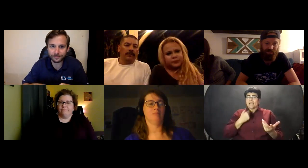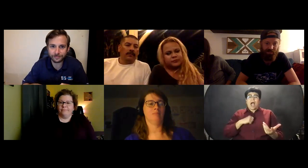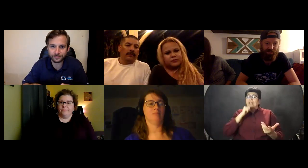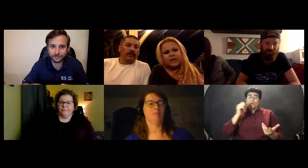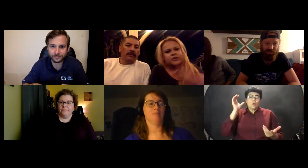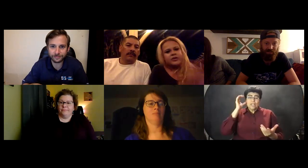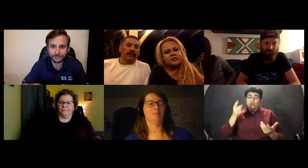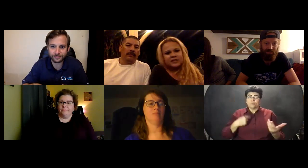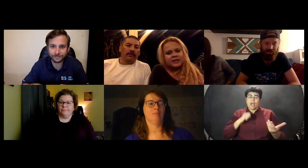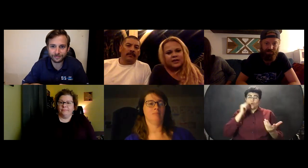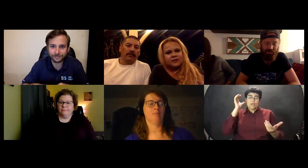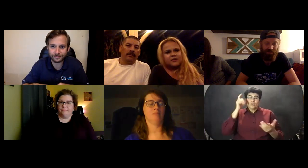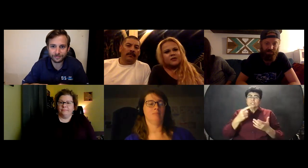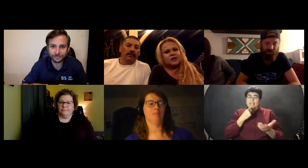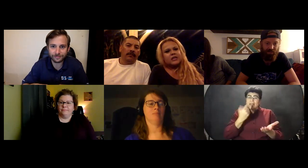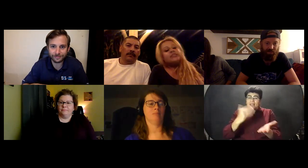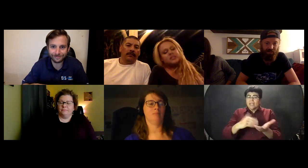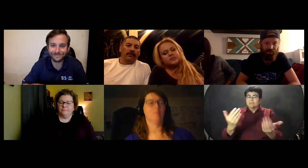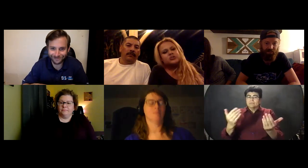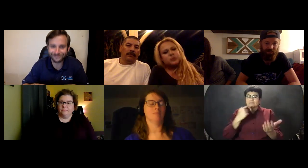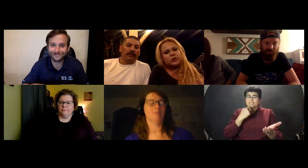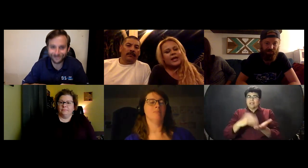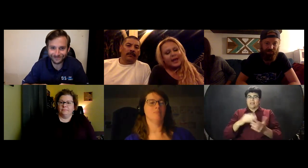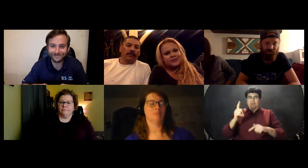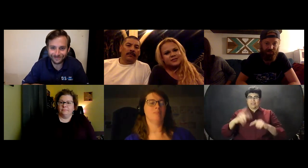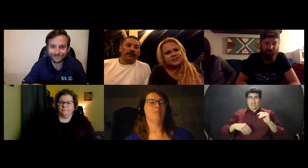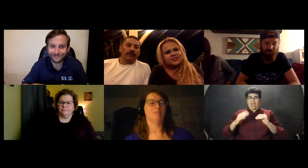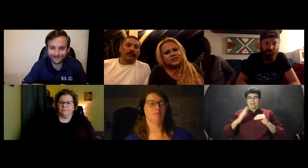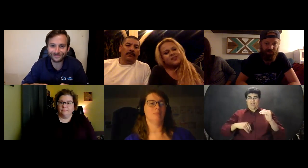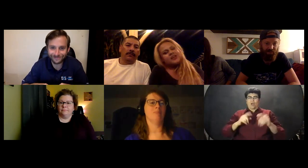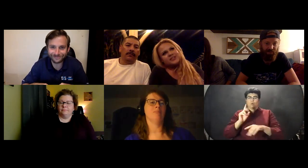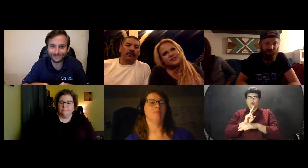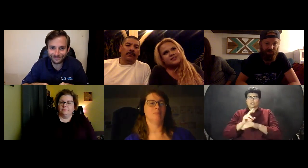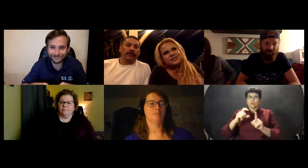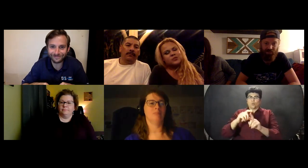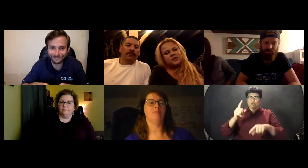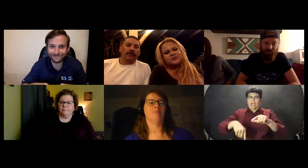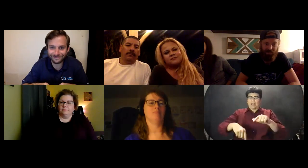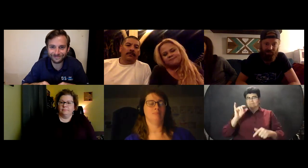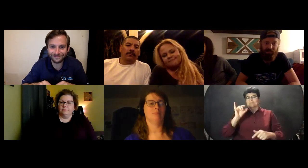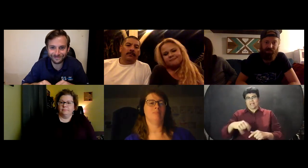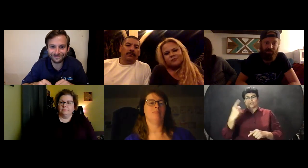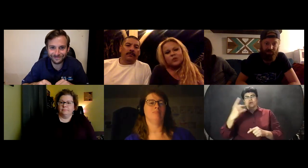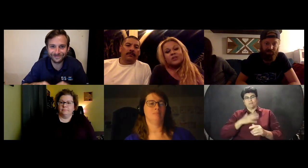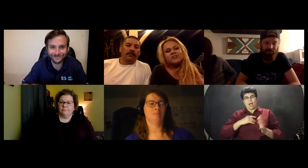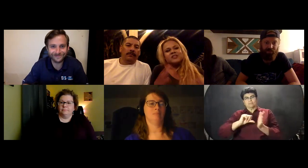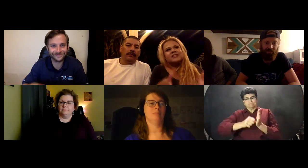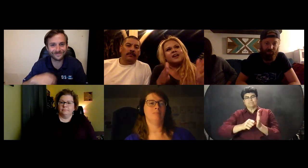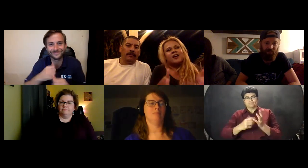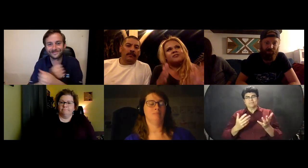i don't hear you say that again instead of using the word can't and that's that's one of one of the